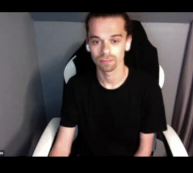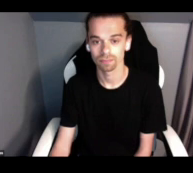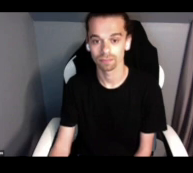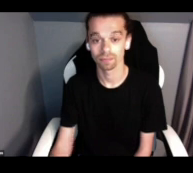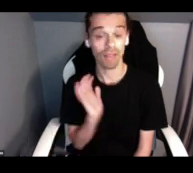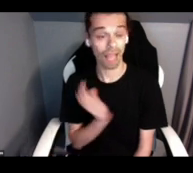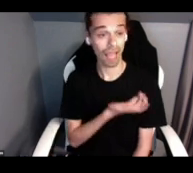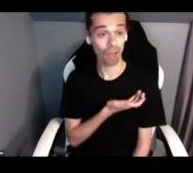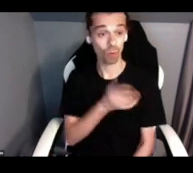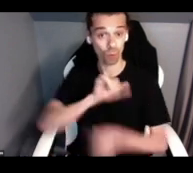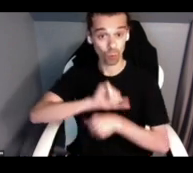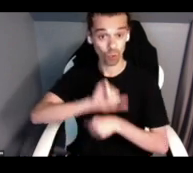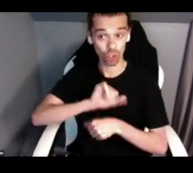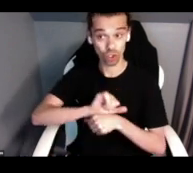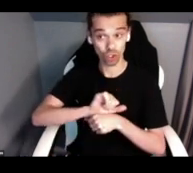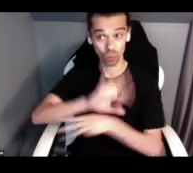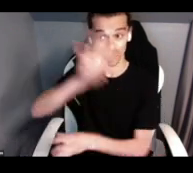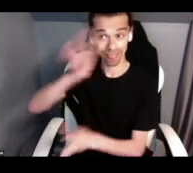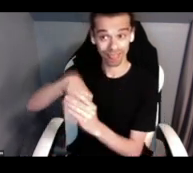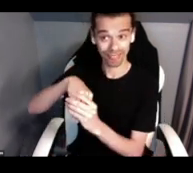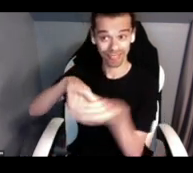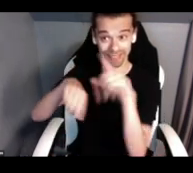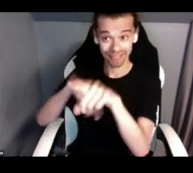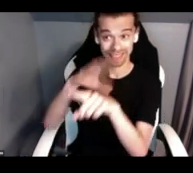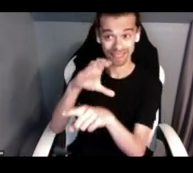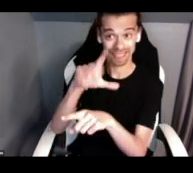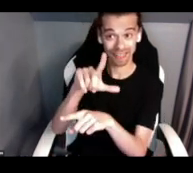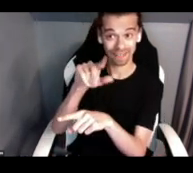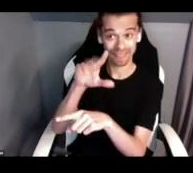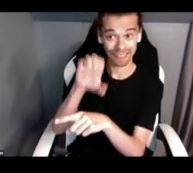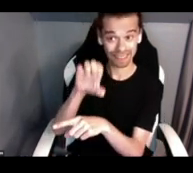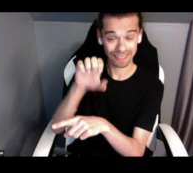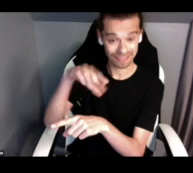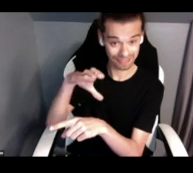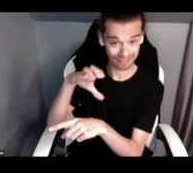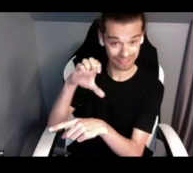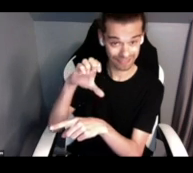the CLEC is funded by the National Institute for Disability